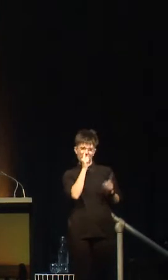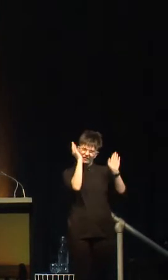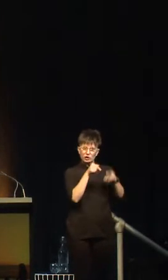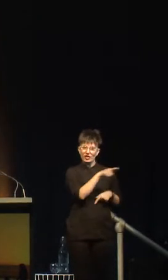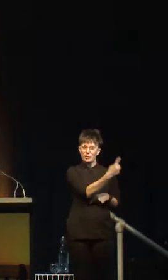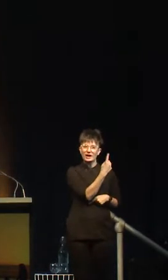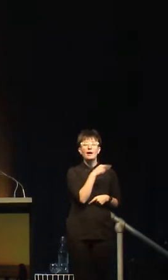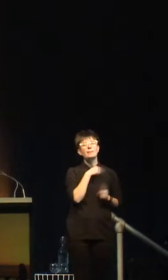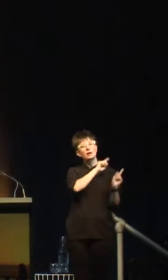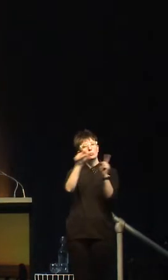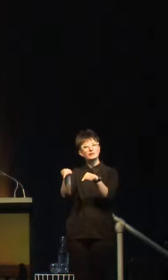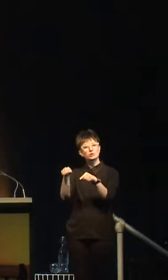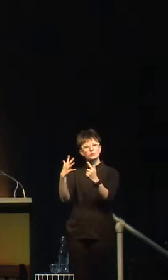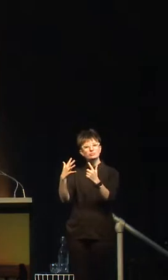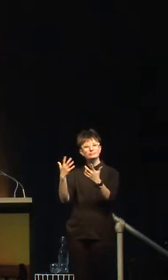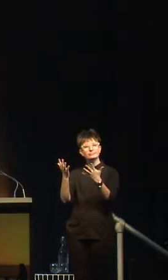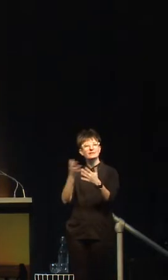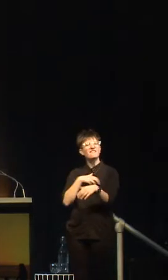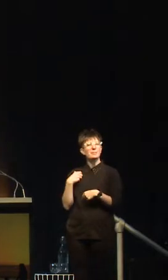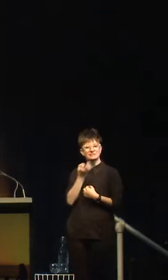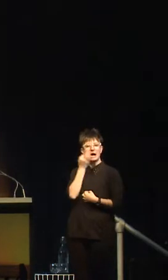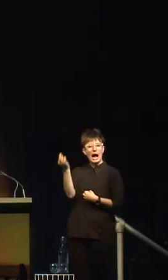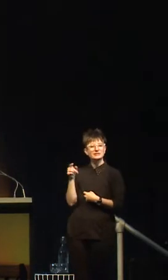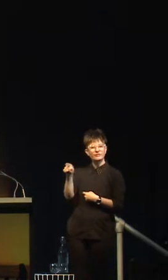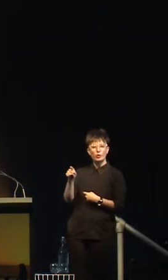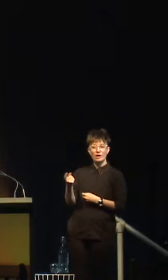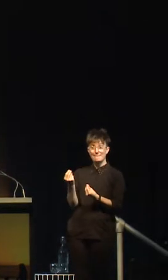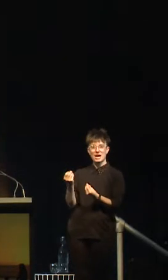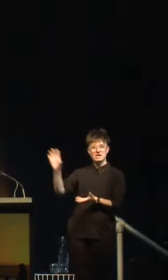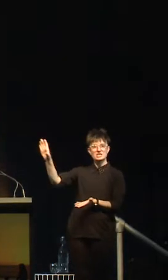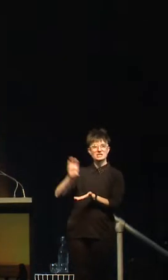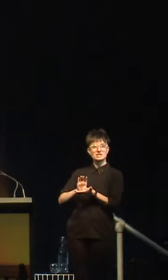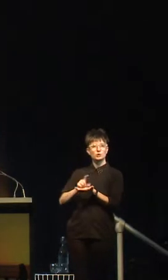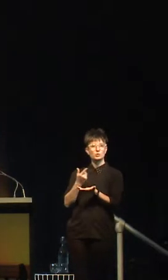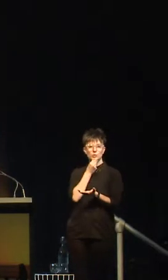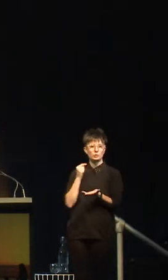went and asked for an enormous pot of money to spend and invest on the technology. And